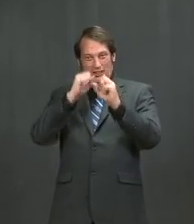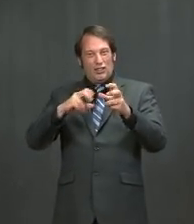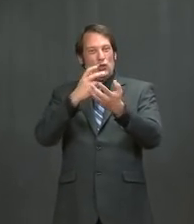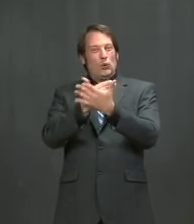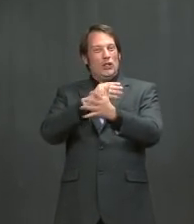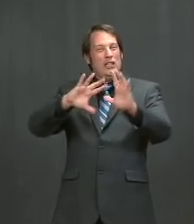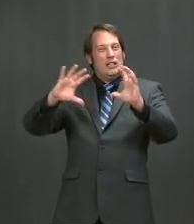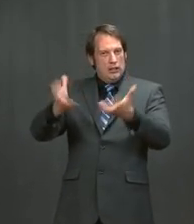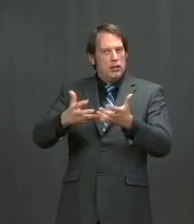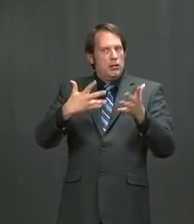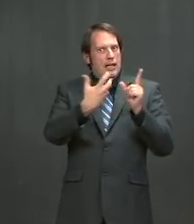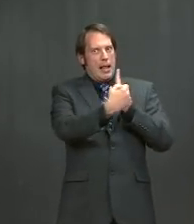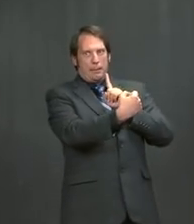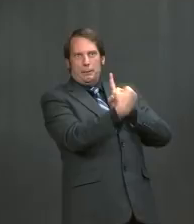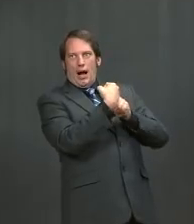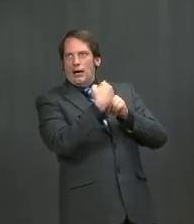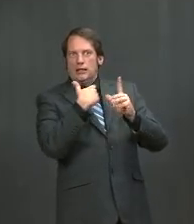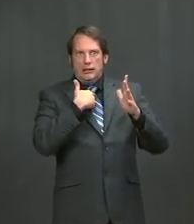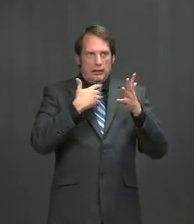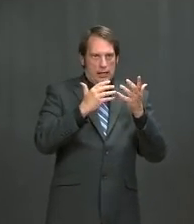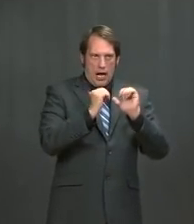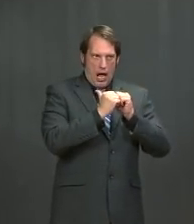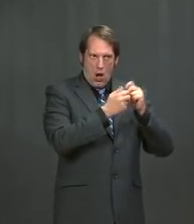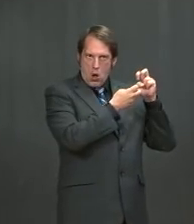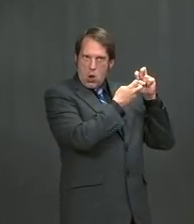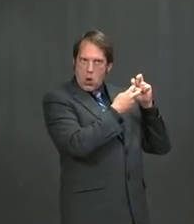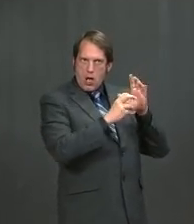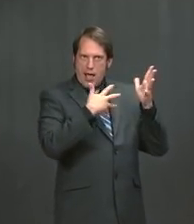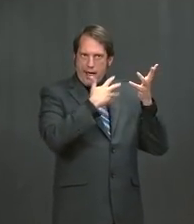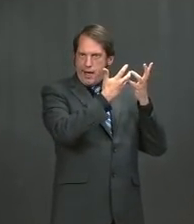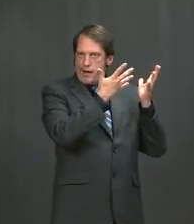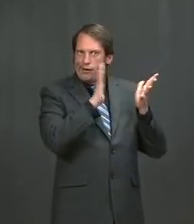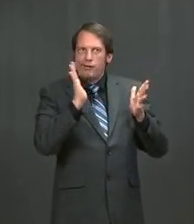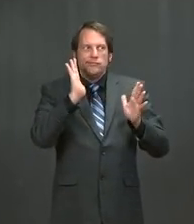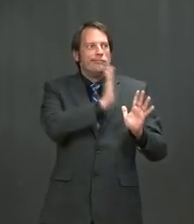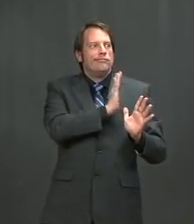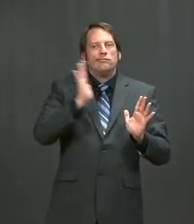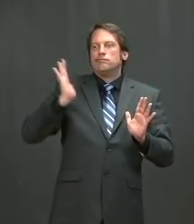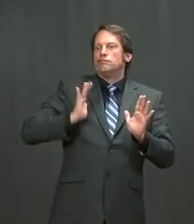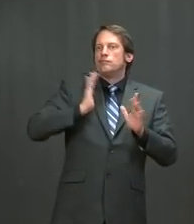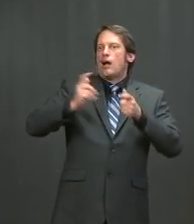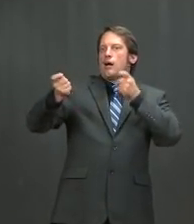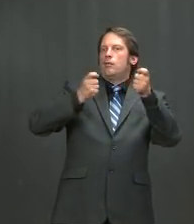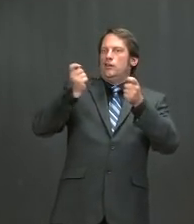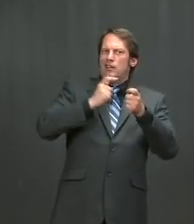from the outgoing political appointees. We had some cooperation from the career staff,